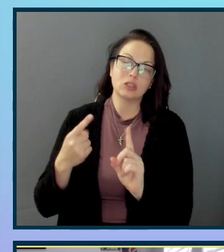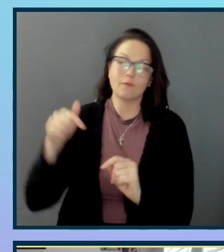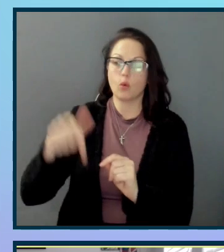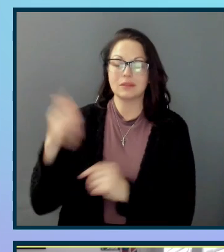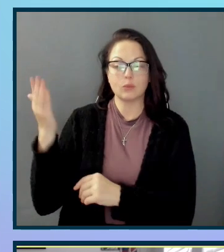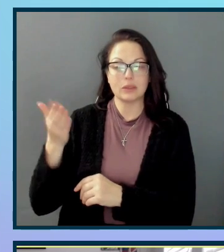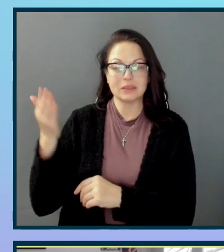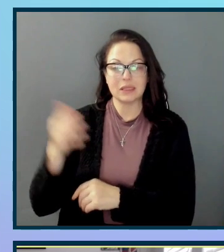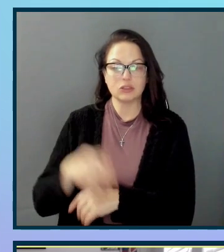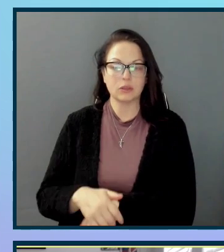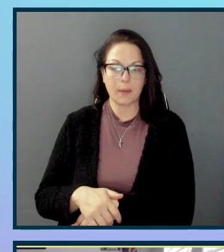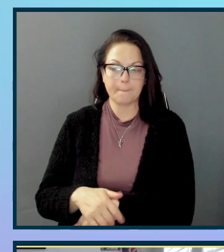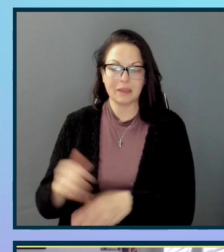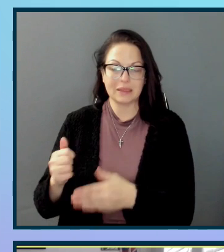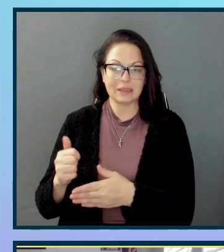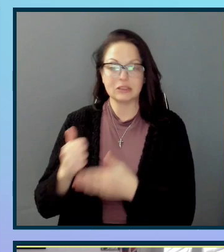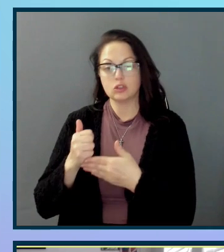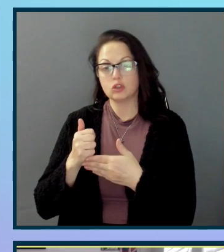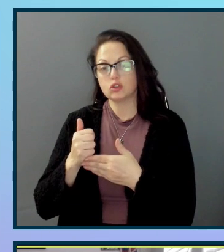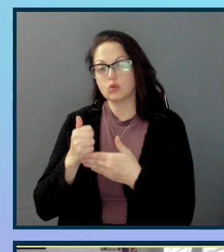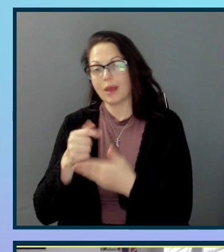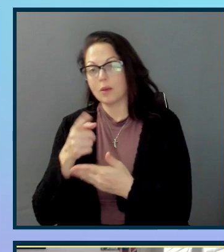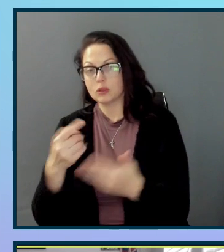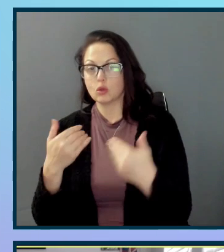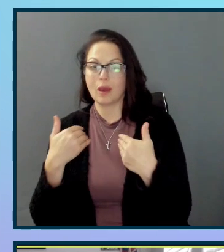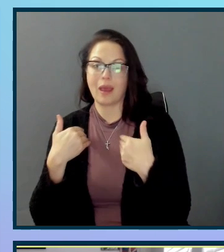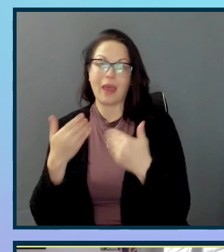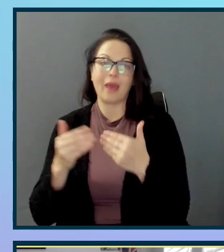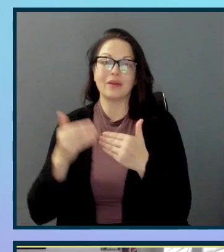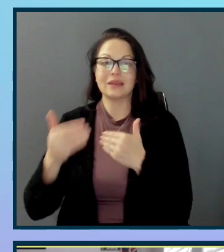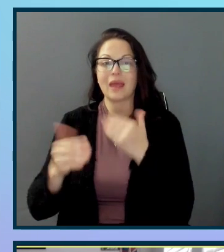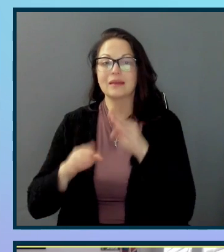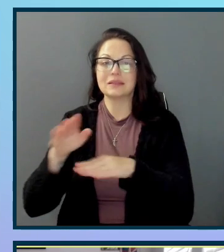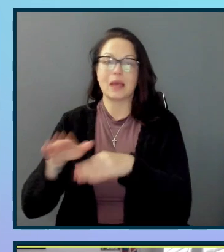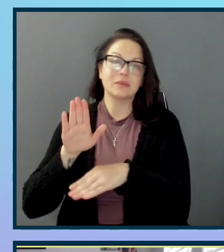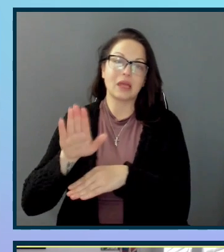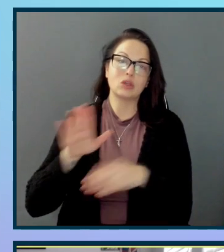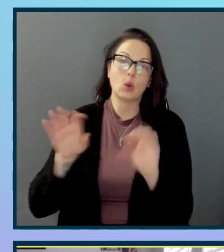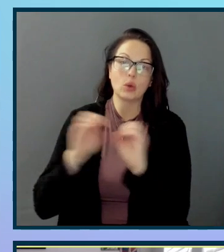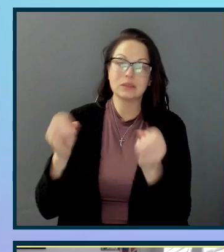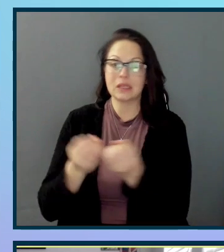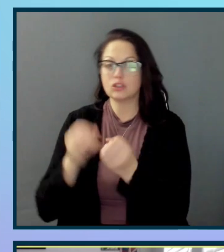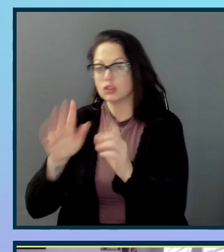is to help you have practical next steps that you, your organizations, your teams,